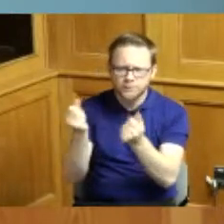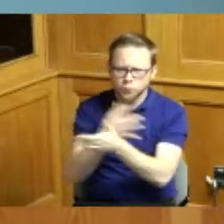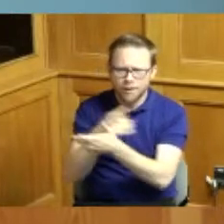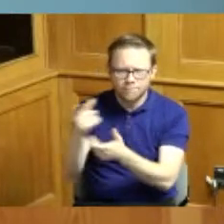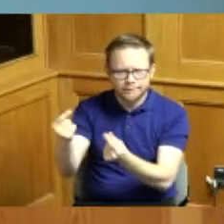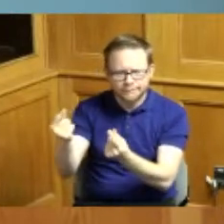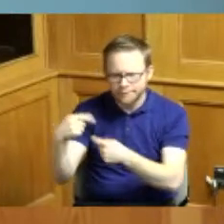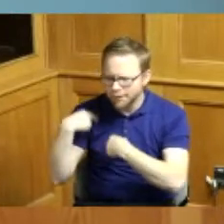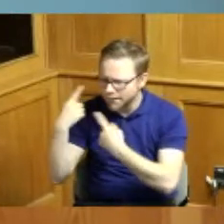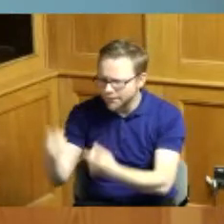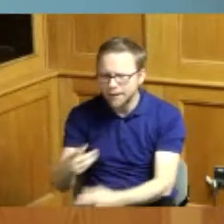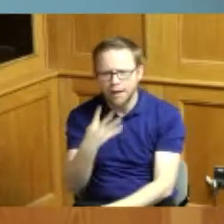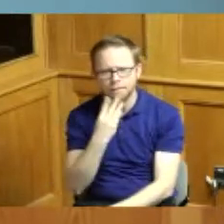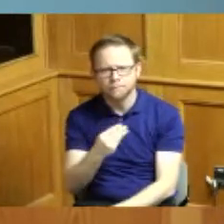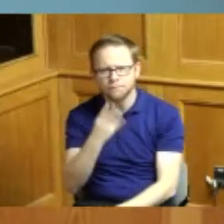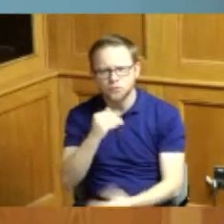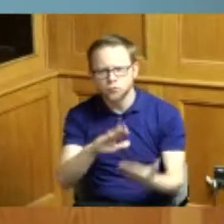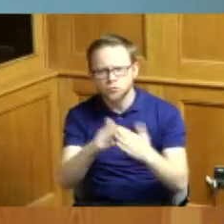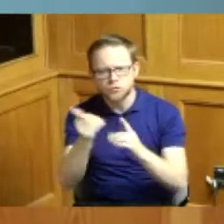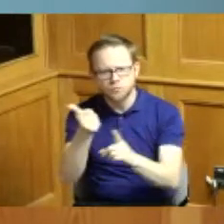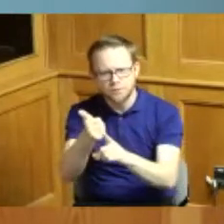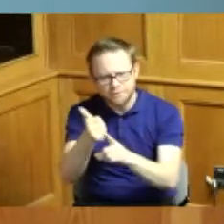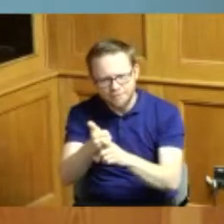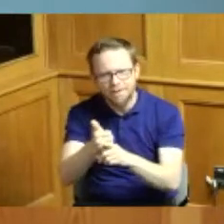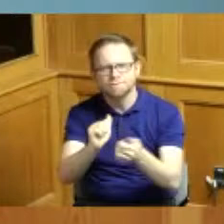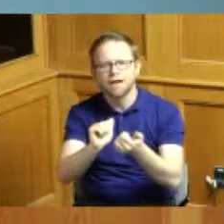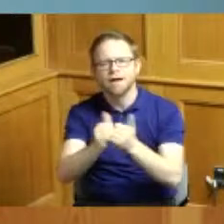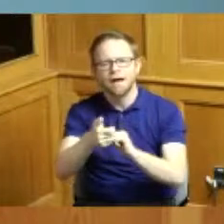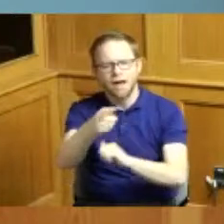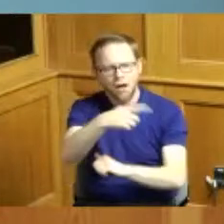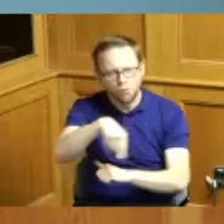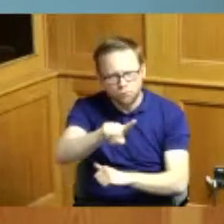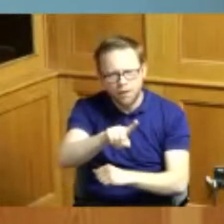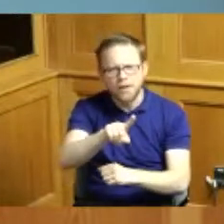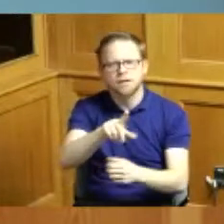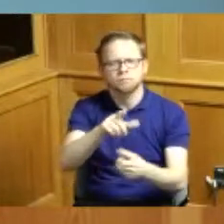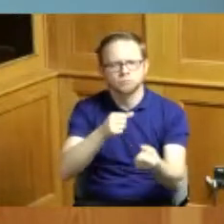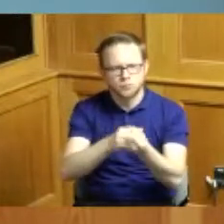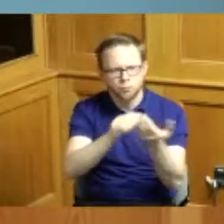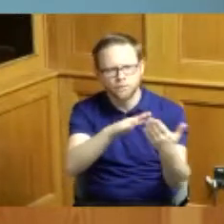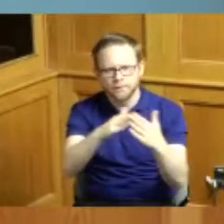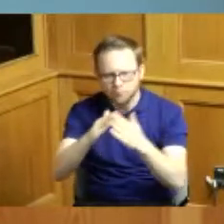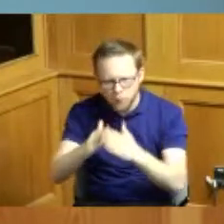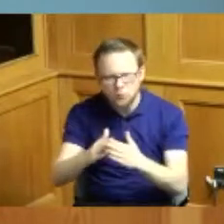community and what they've done as it relates to Memorial Day and other things that are going on in